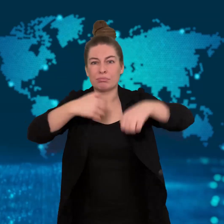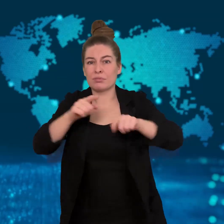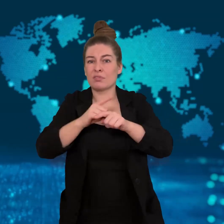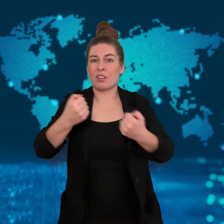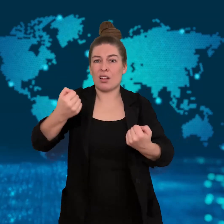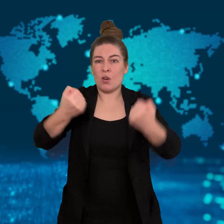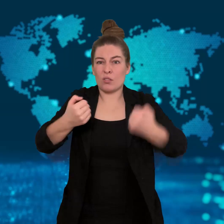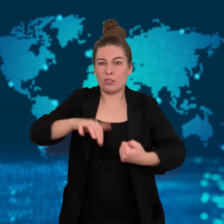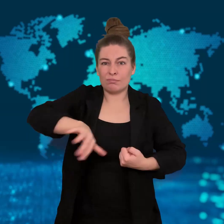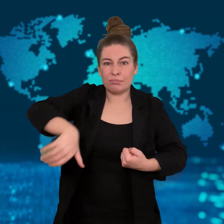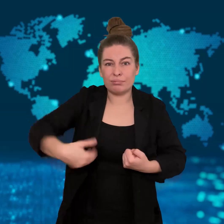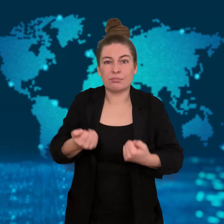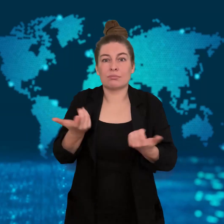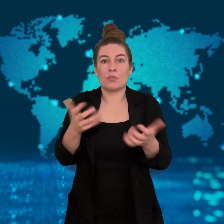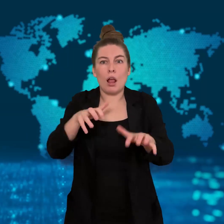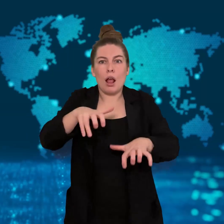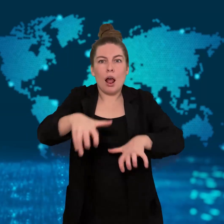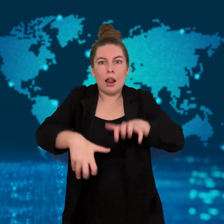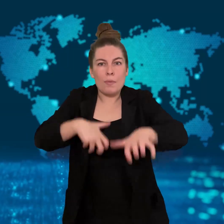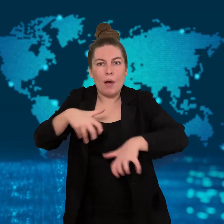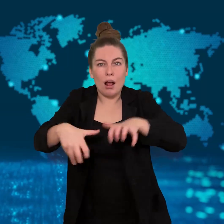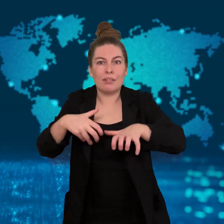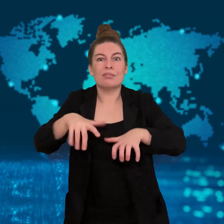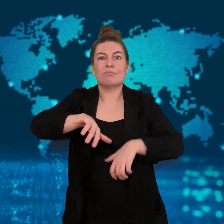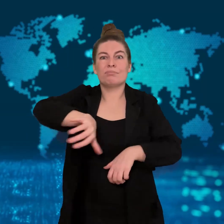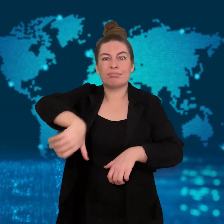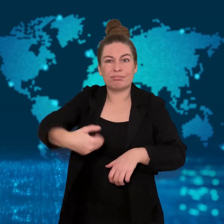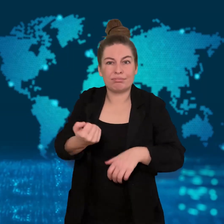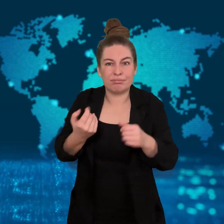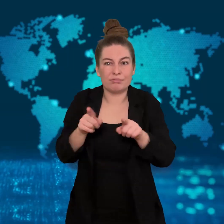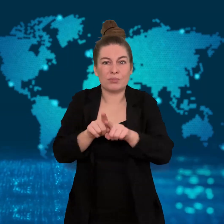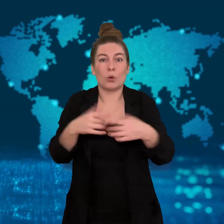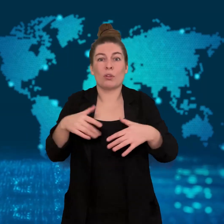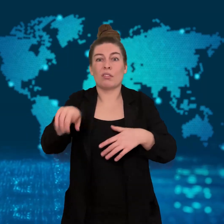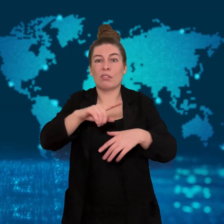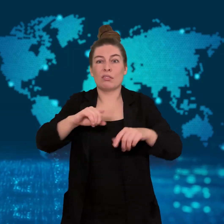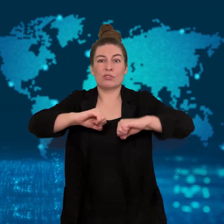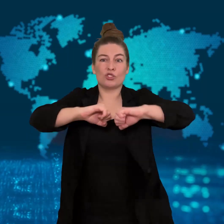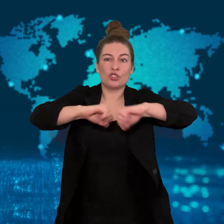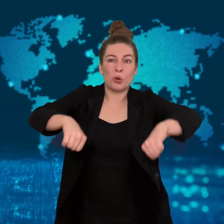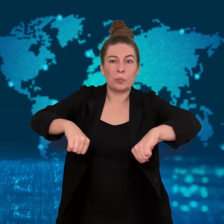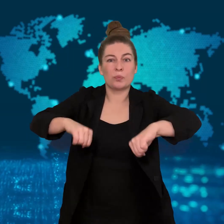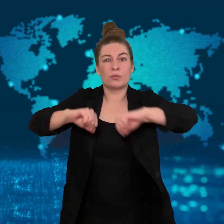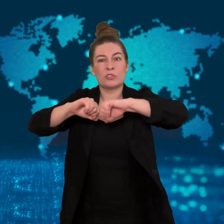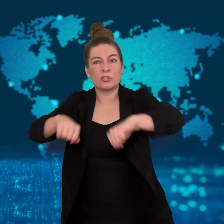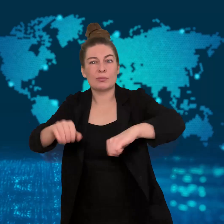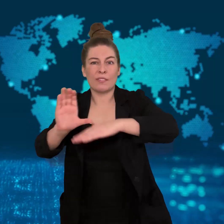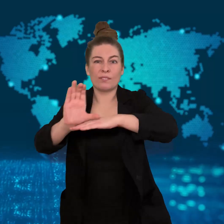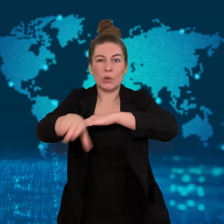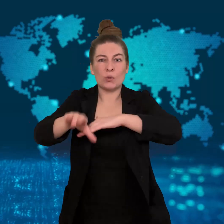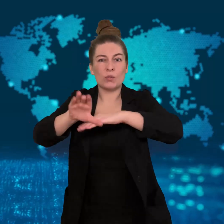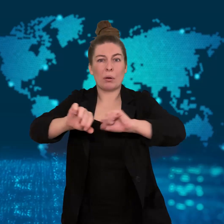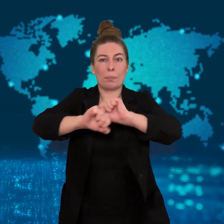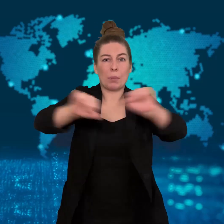The group is known for trafficking, armed robberies, car theft,